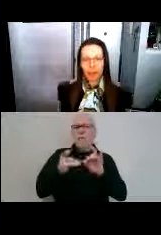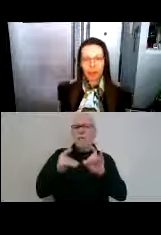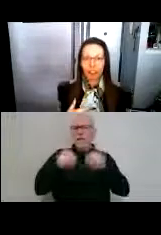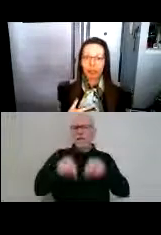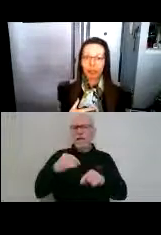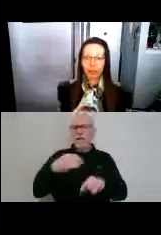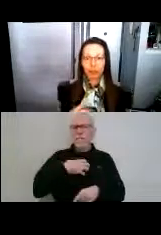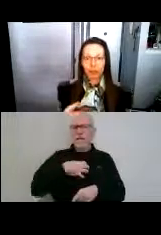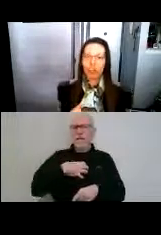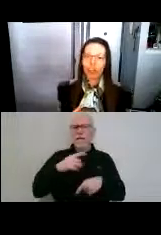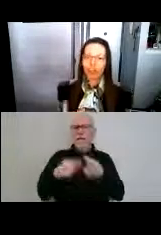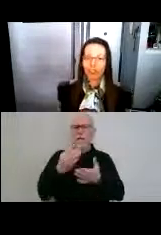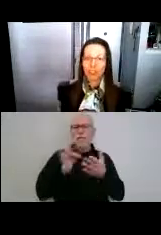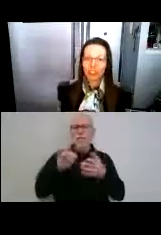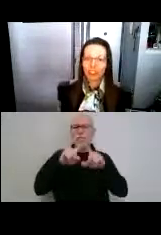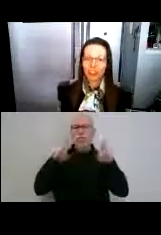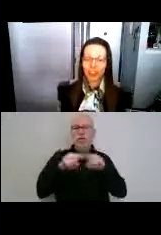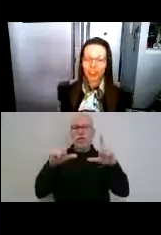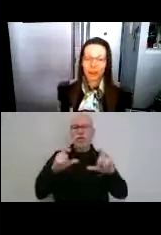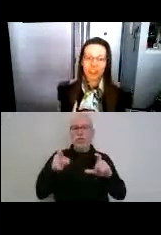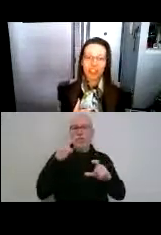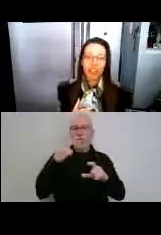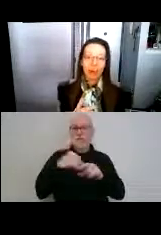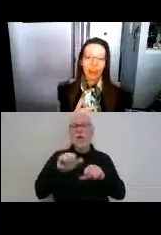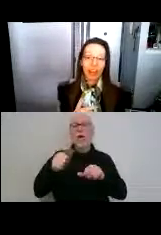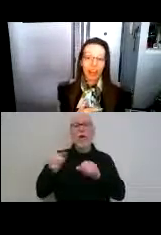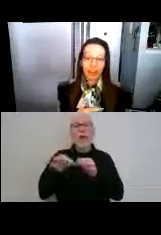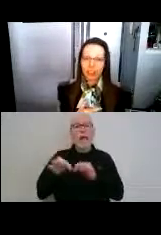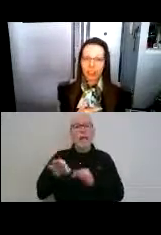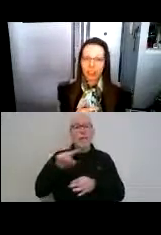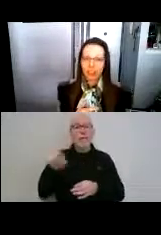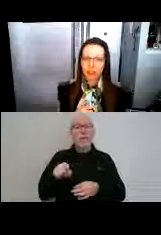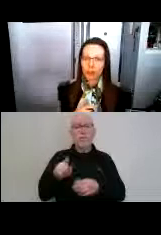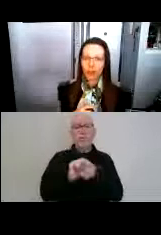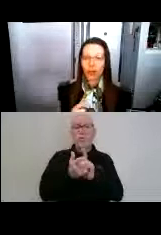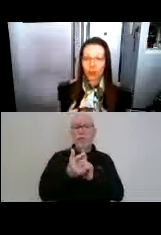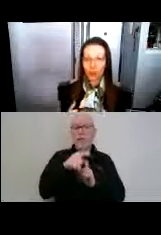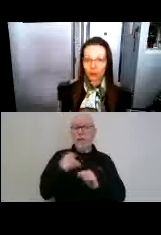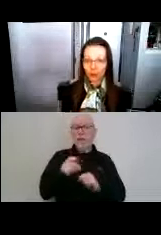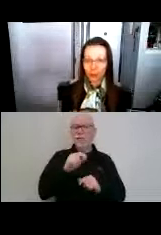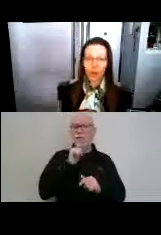about some of those screenshots you see in other languages that the translations weren't correct